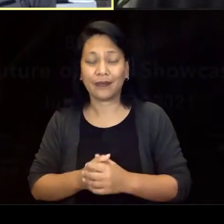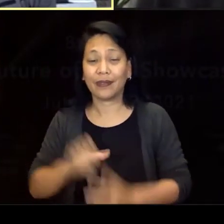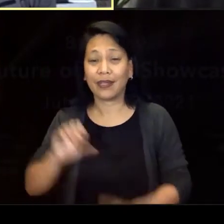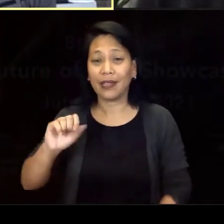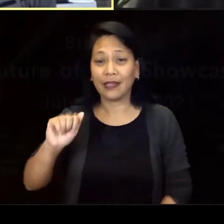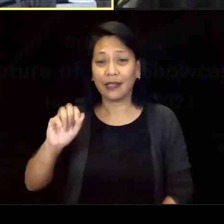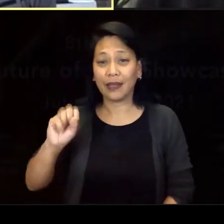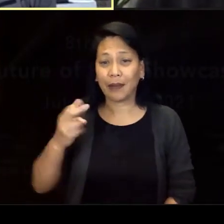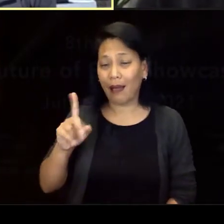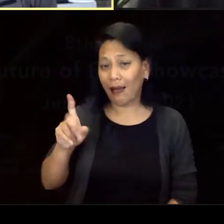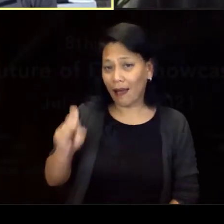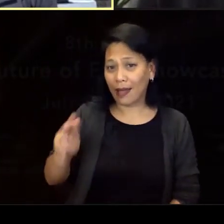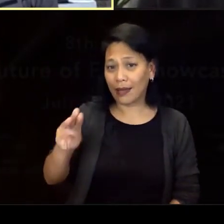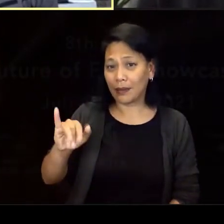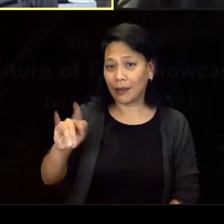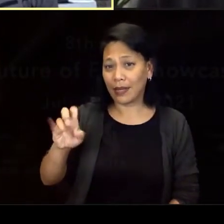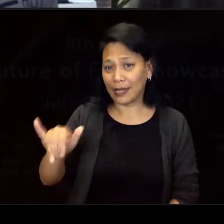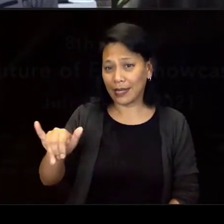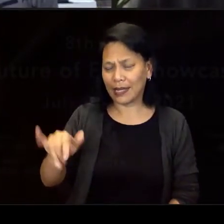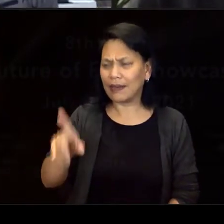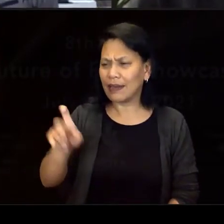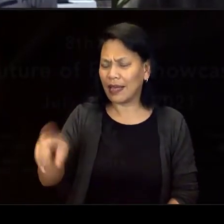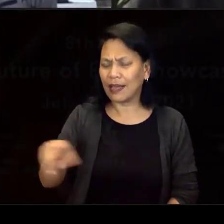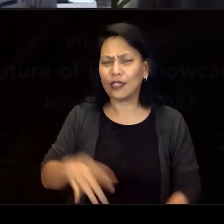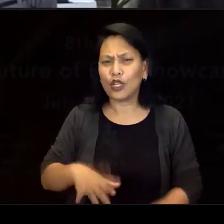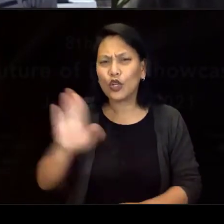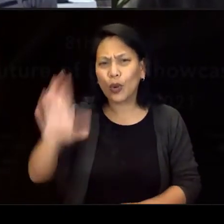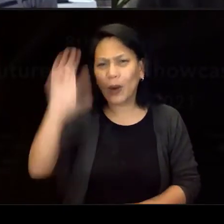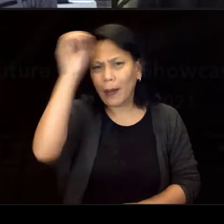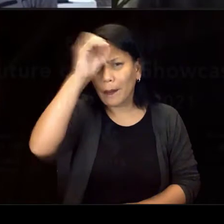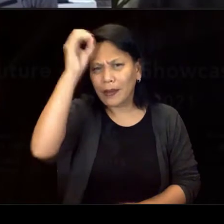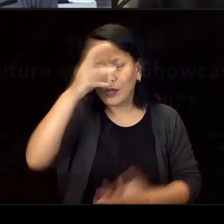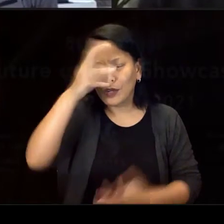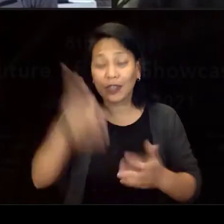Cause most actors have to go through your chair before they even touch the production stage.